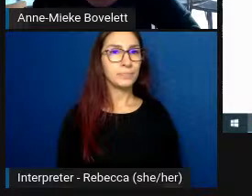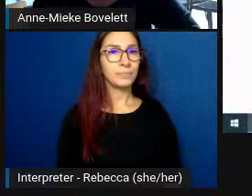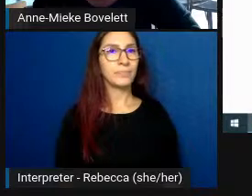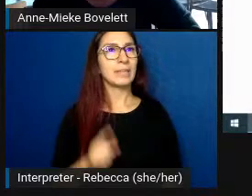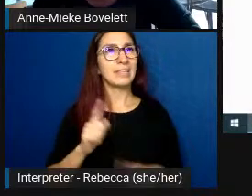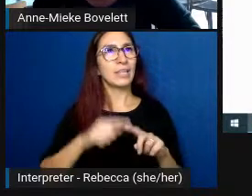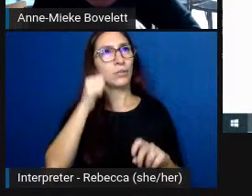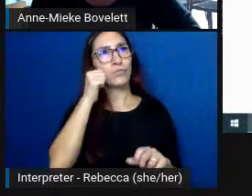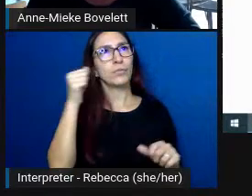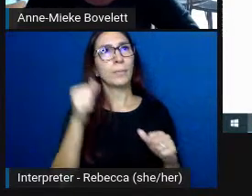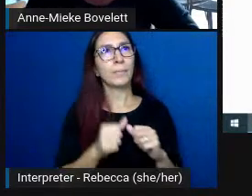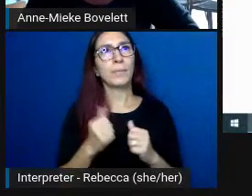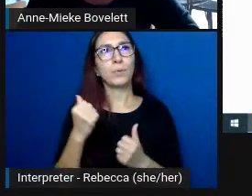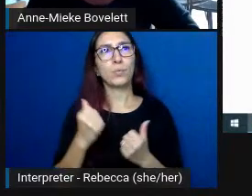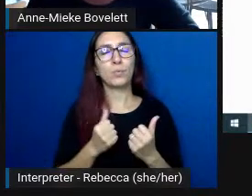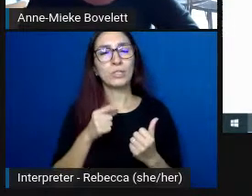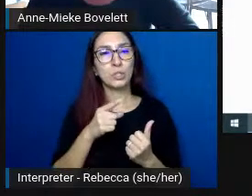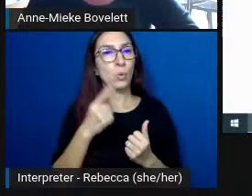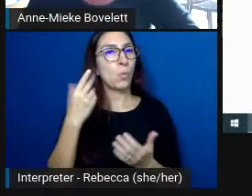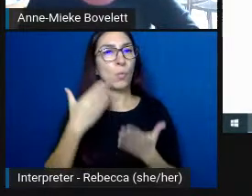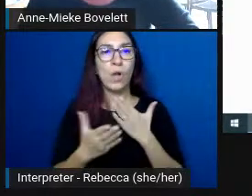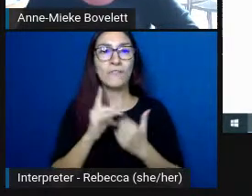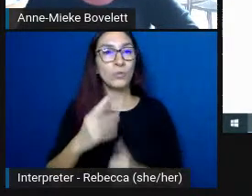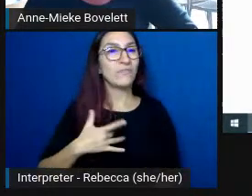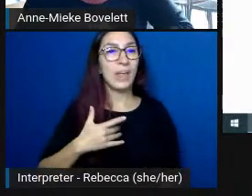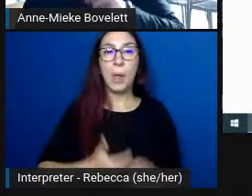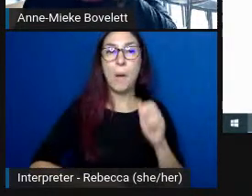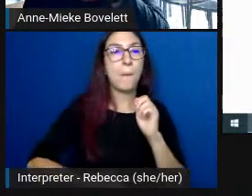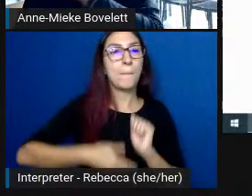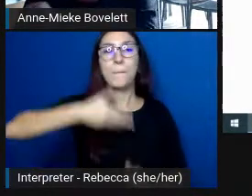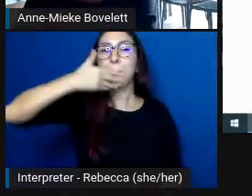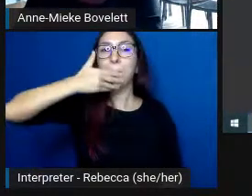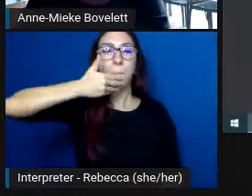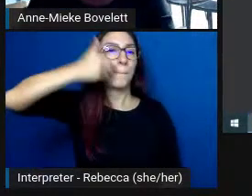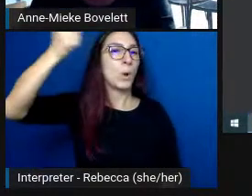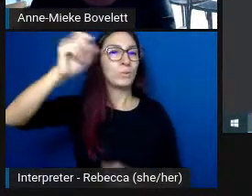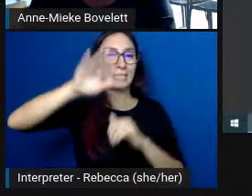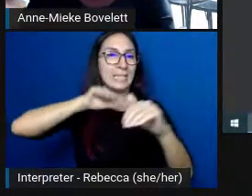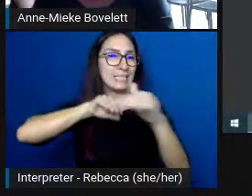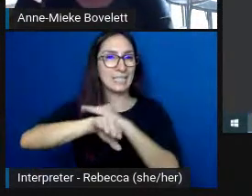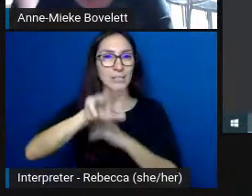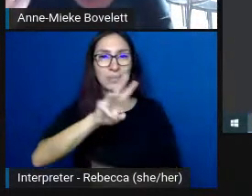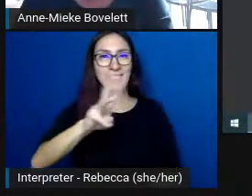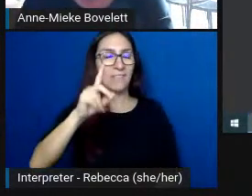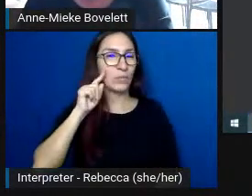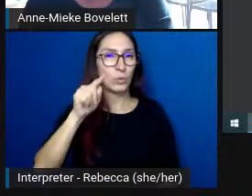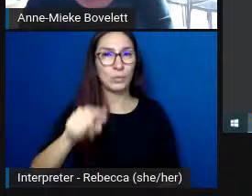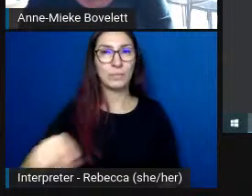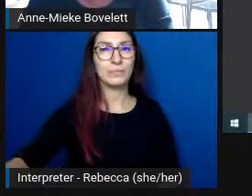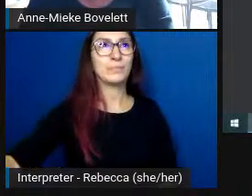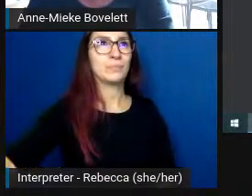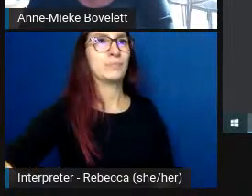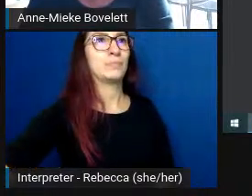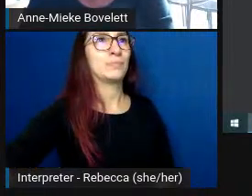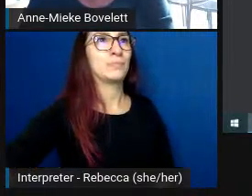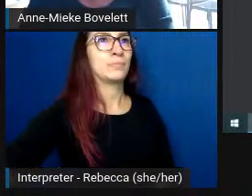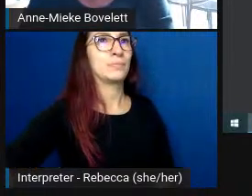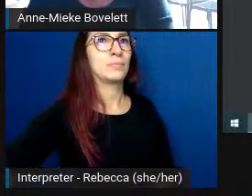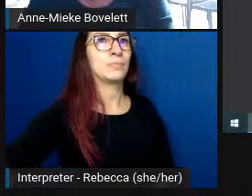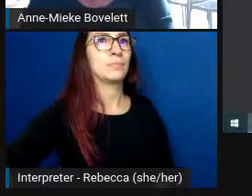favorite site because I think that brings out a very interesting aspect. Your favorite site to shop Lazar Bulatovic: A store or another one?